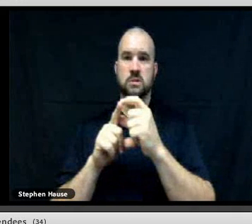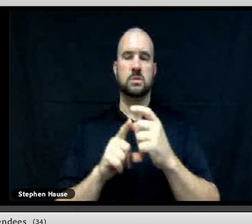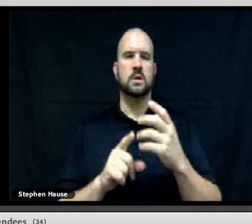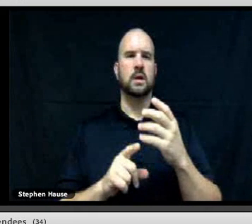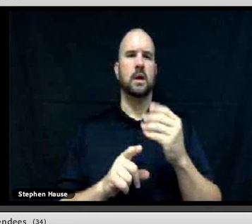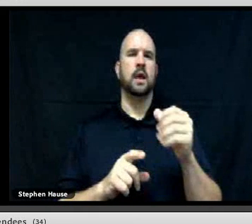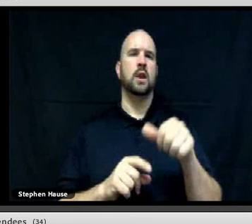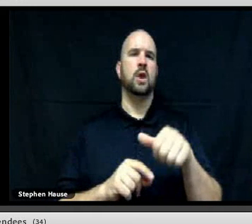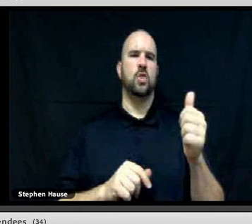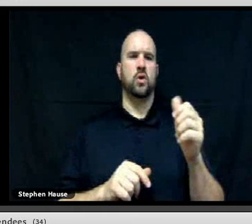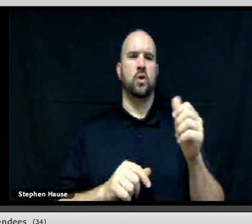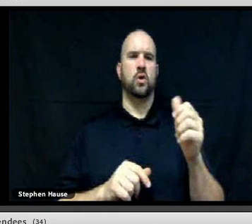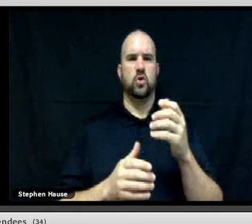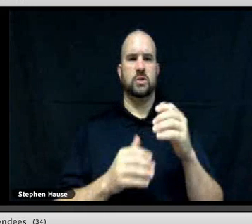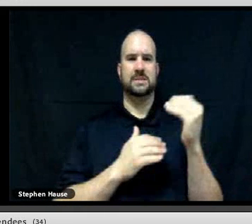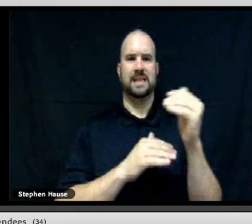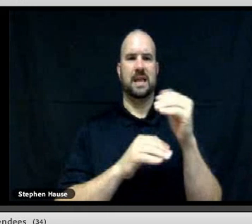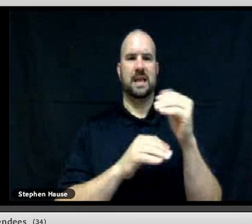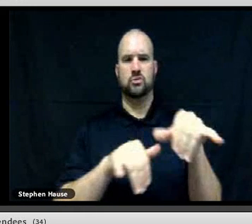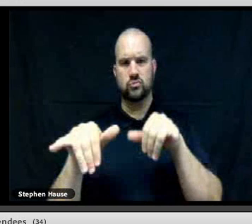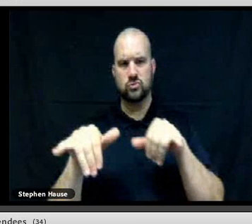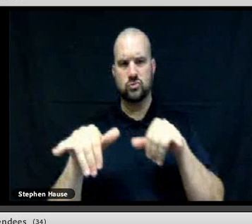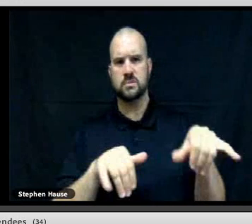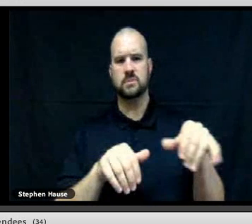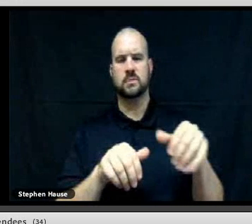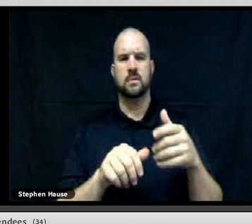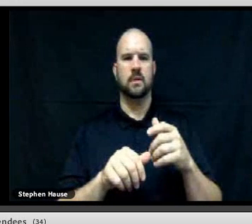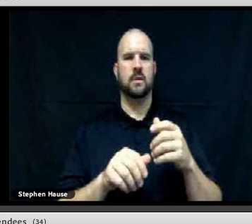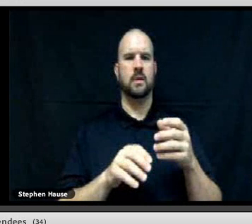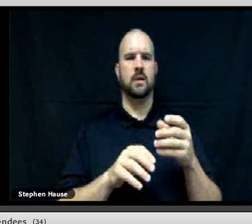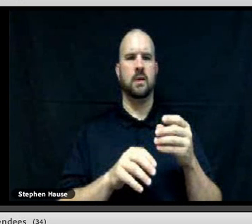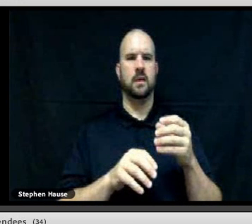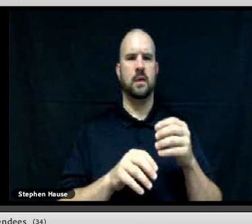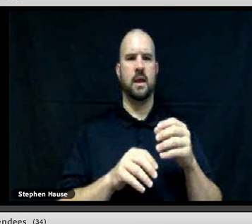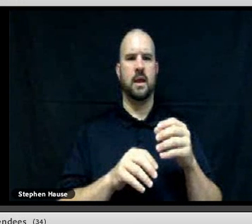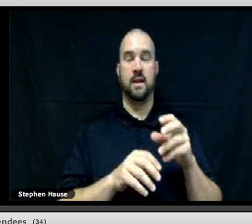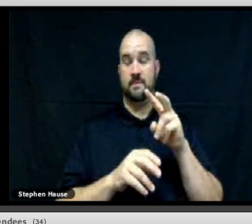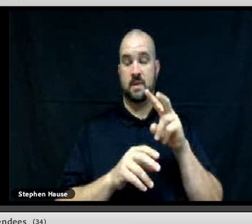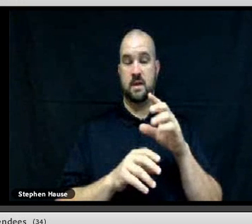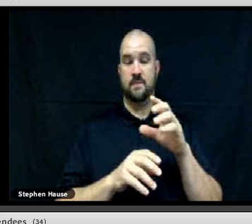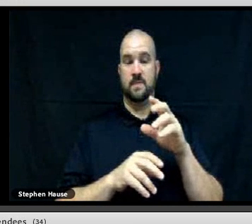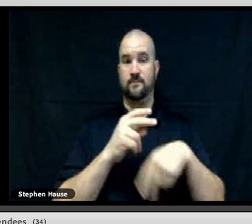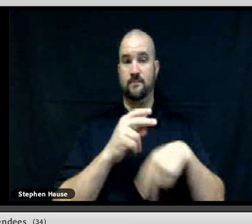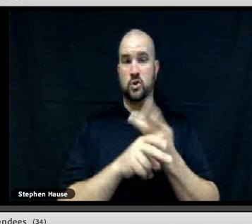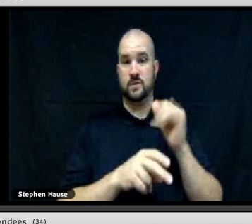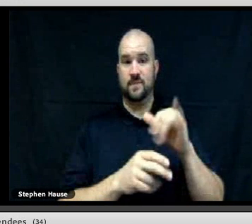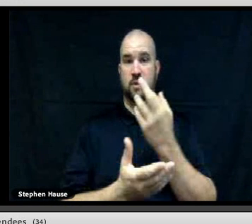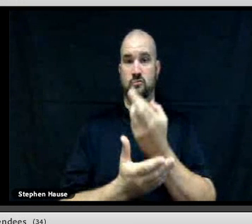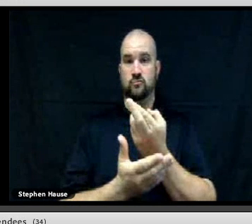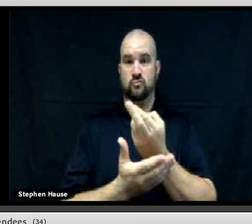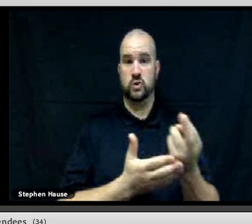uh, a version of the resource as it's described, uh, select elements to use.